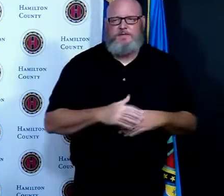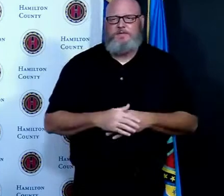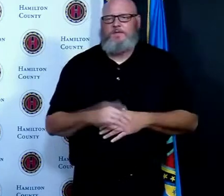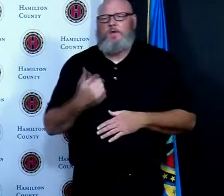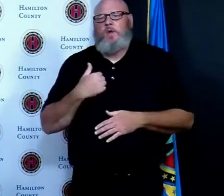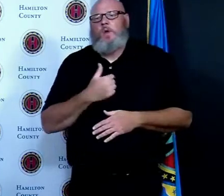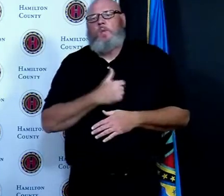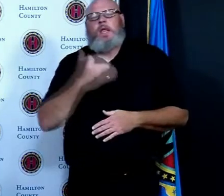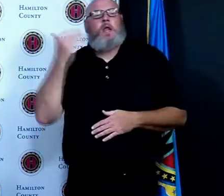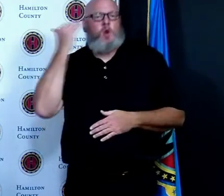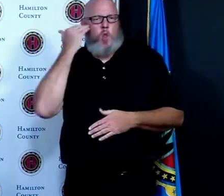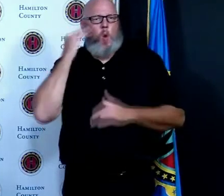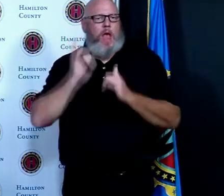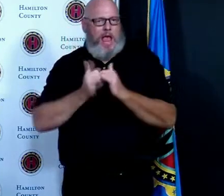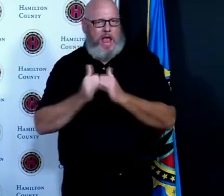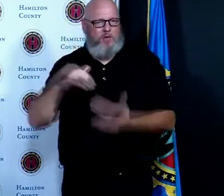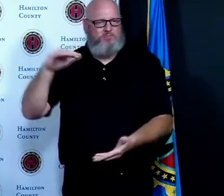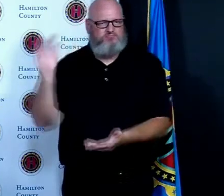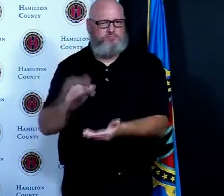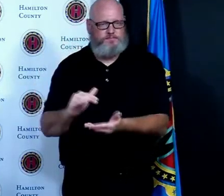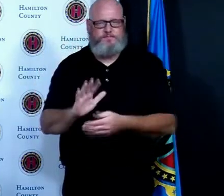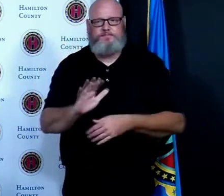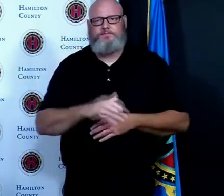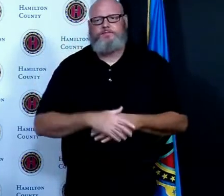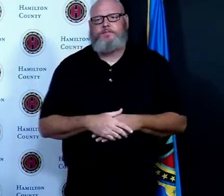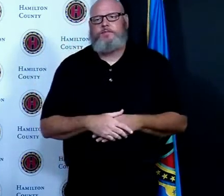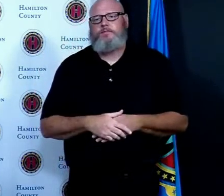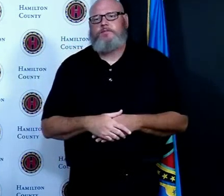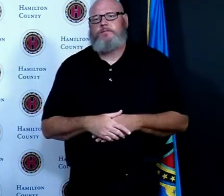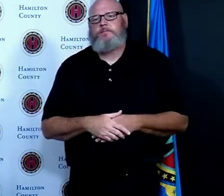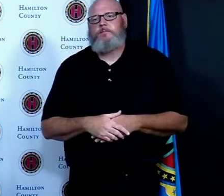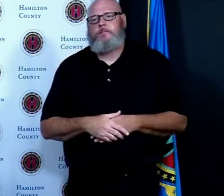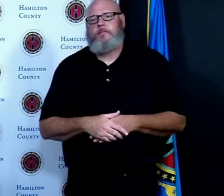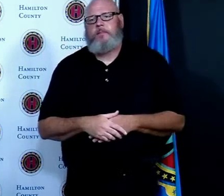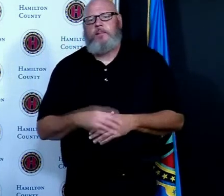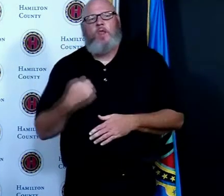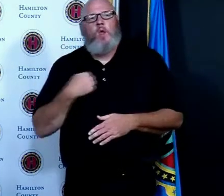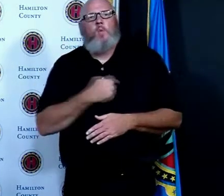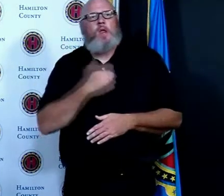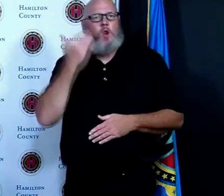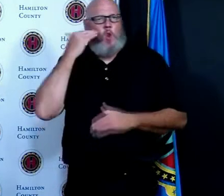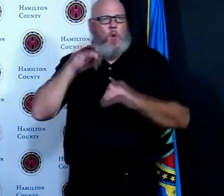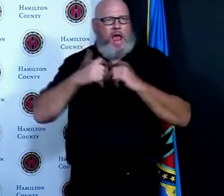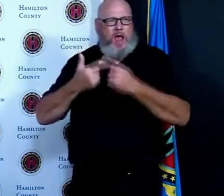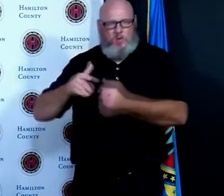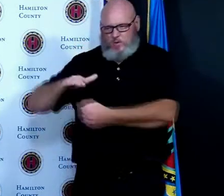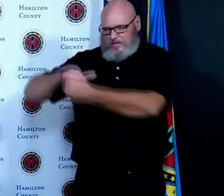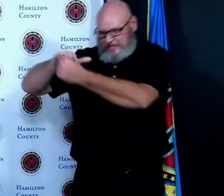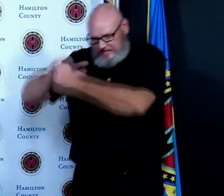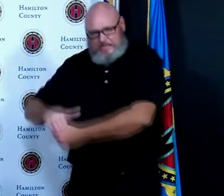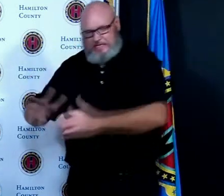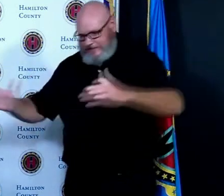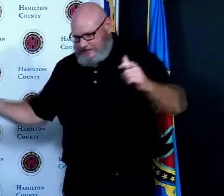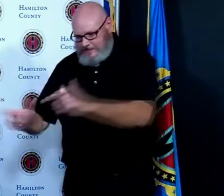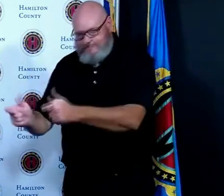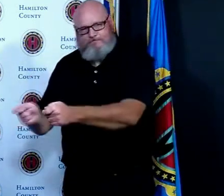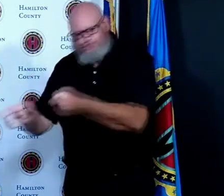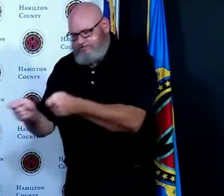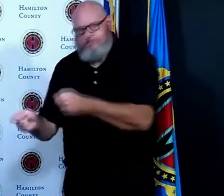this rather rapid uptick in the last two weeks is of concern there's no question the idea that